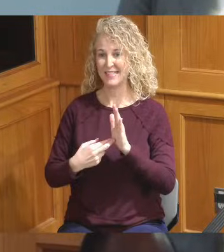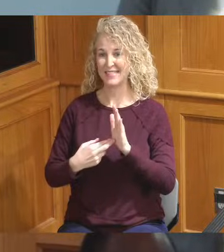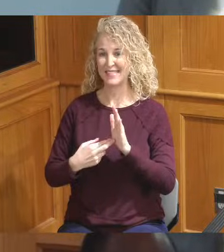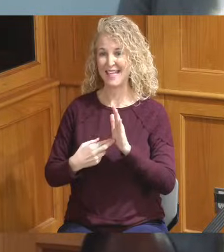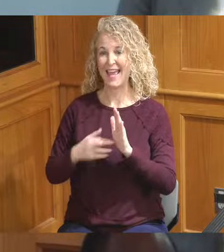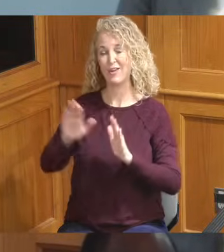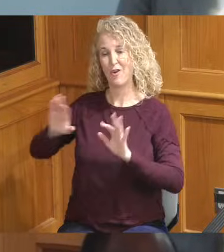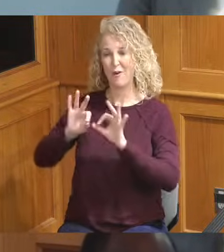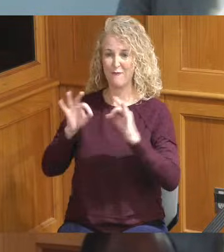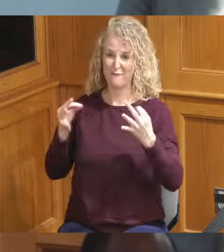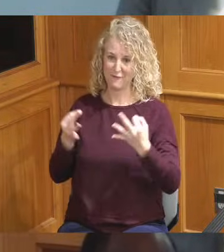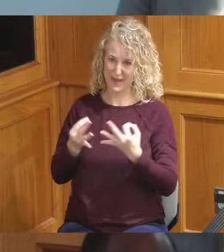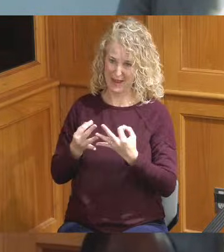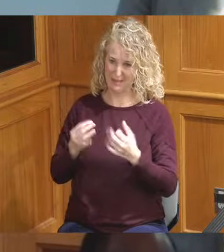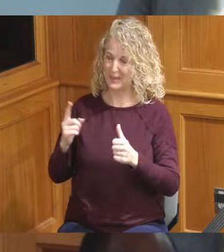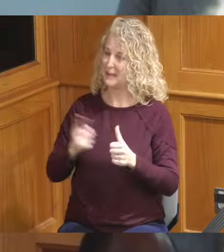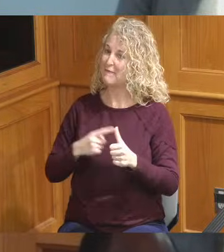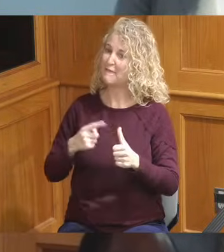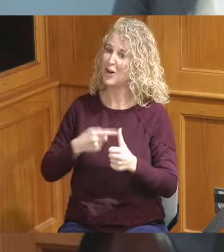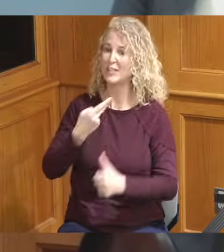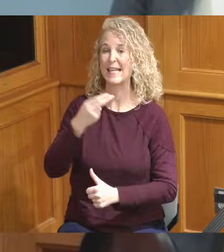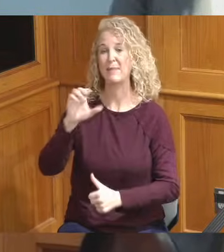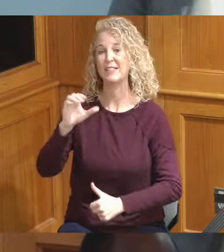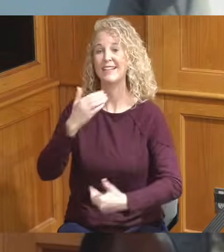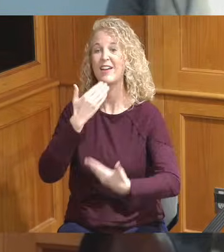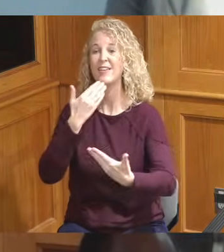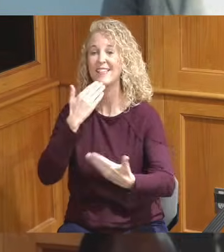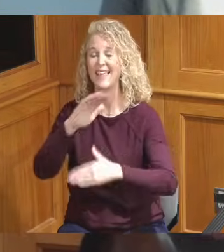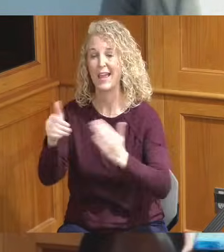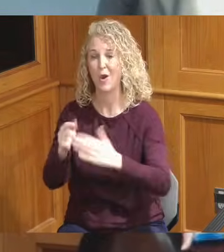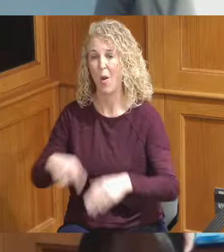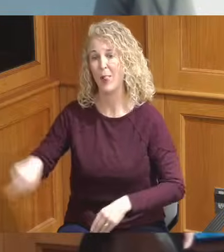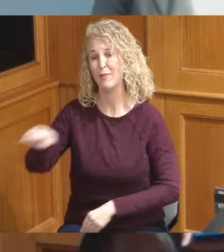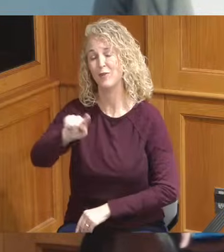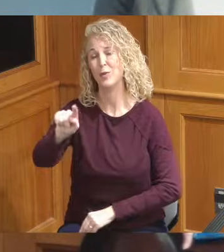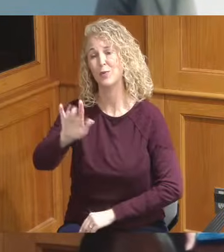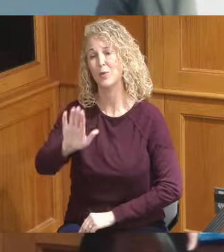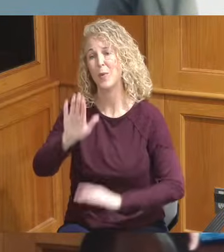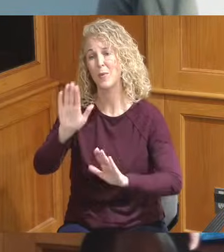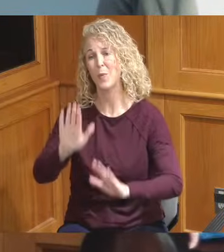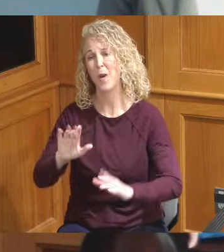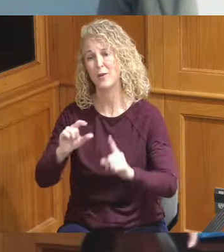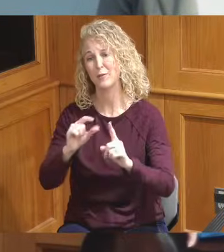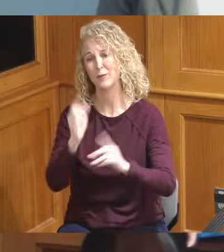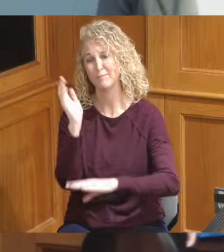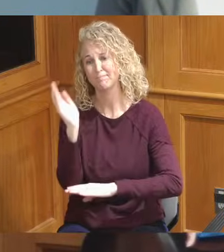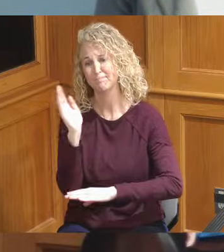family, we thank Hamilton County. We thank all of you for your kind words and for your generosity.